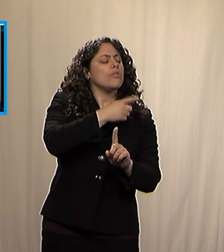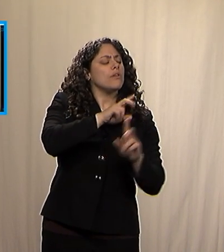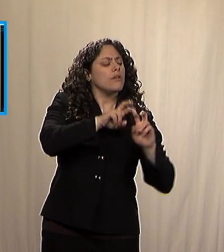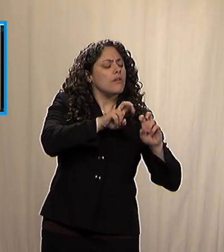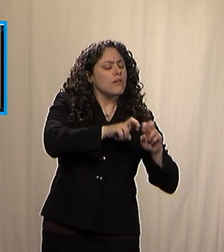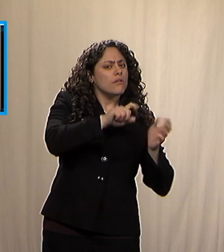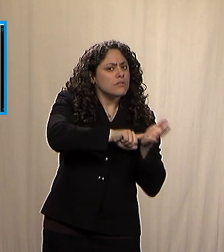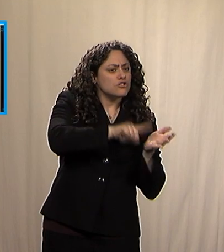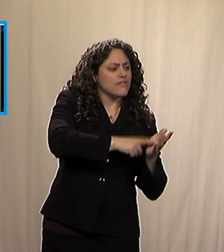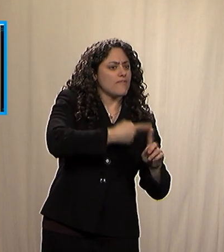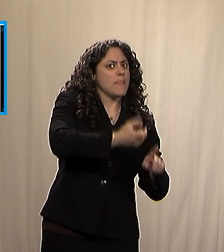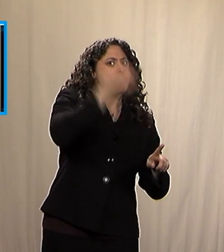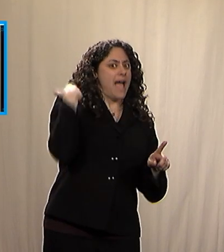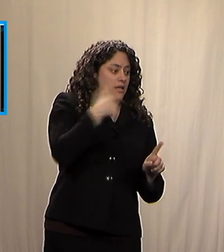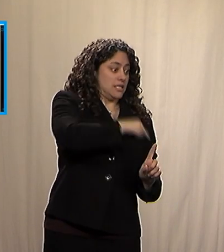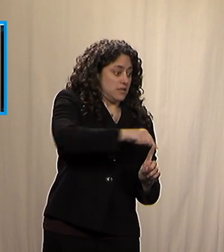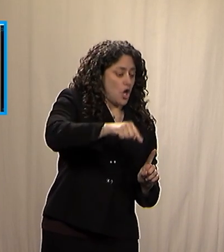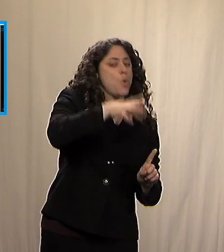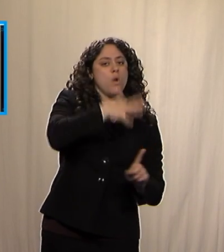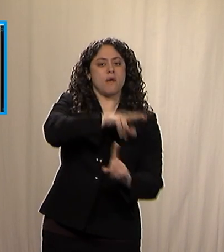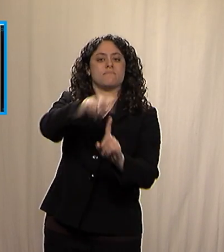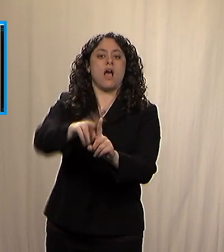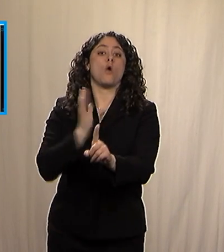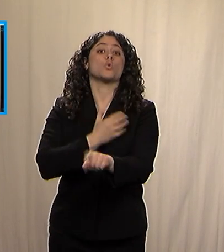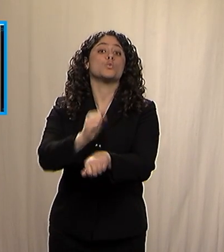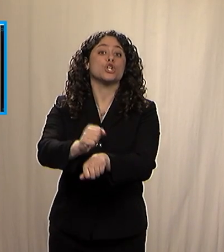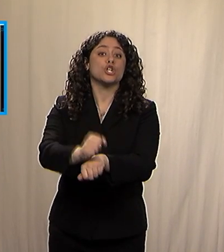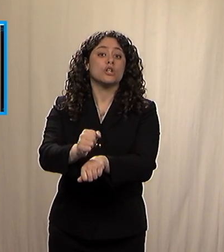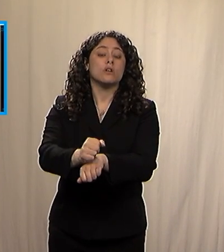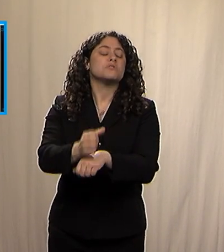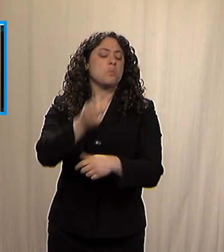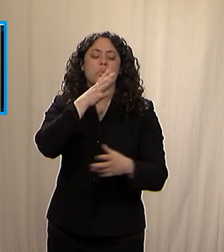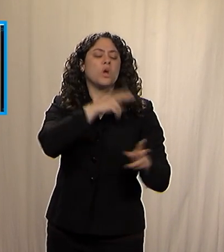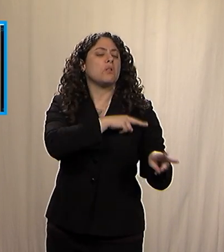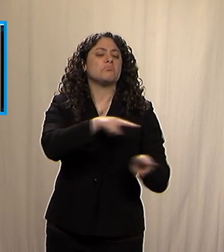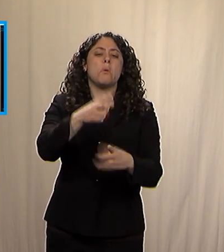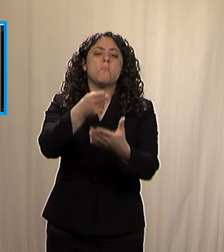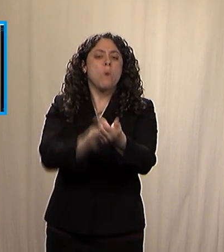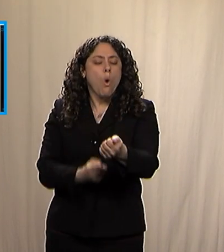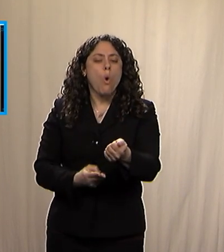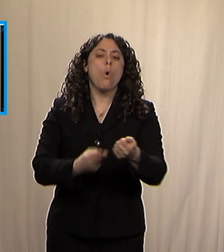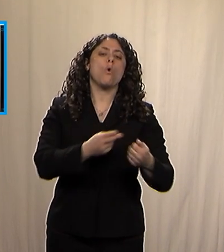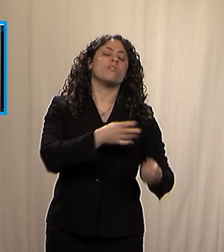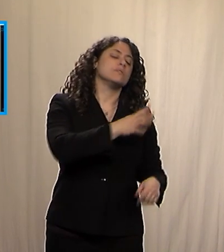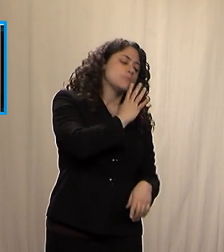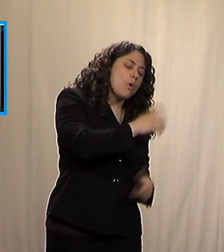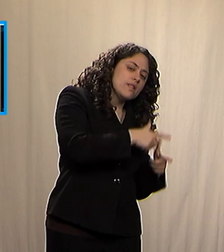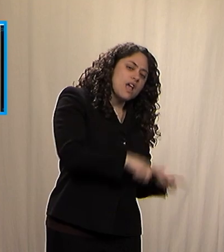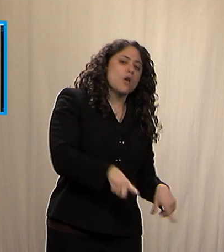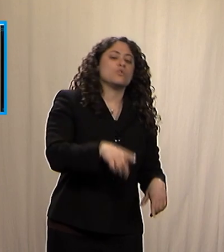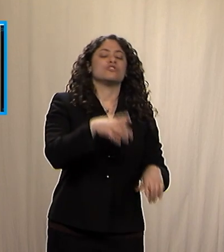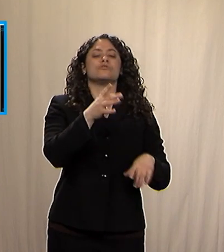So looking at the work of both spoken language and sign language interpreters to kind of recast